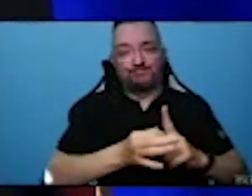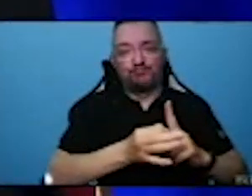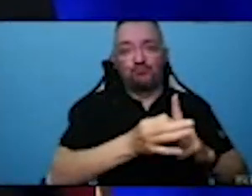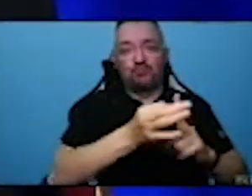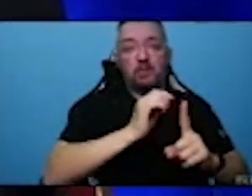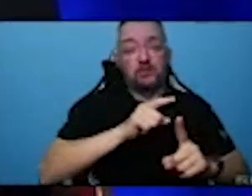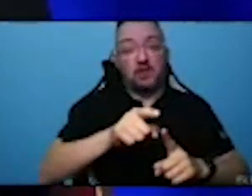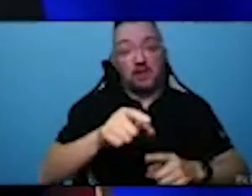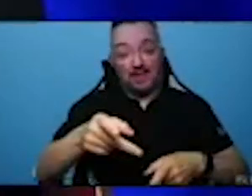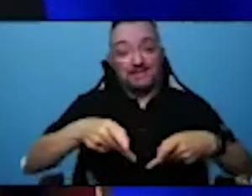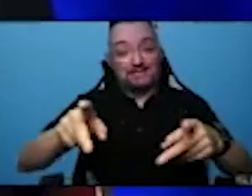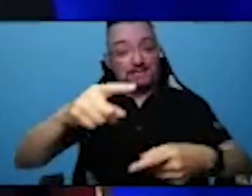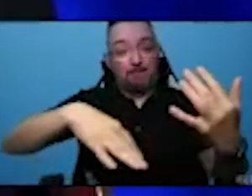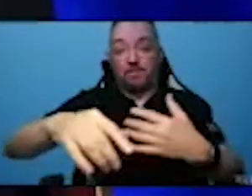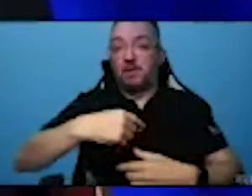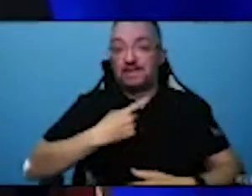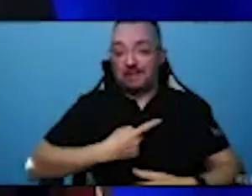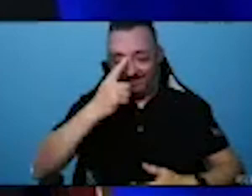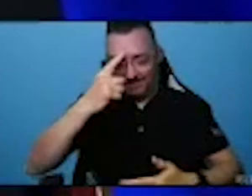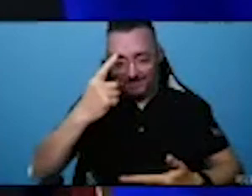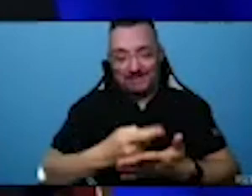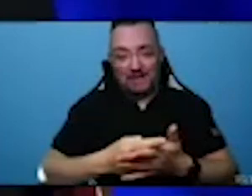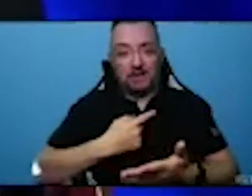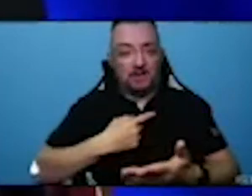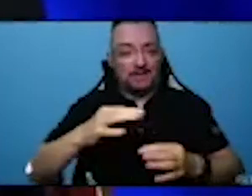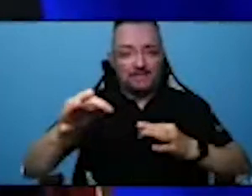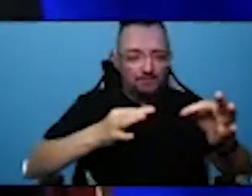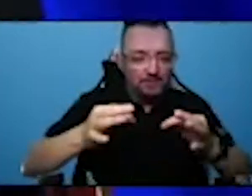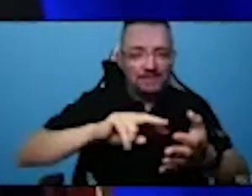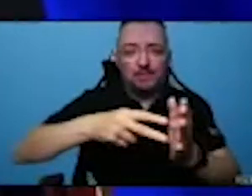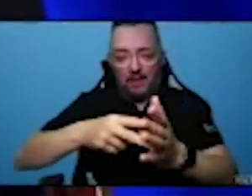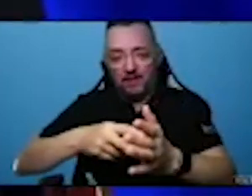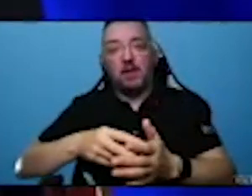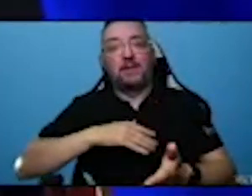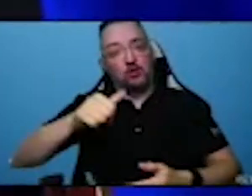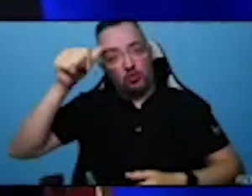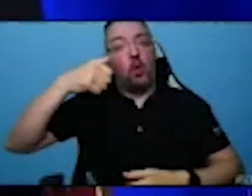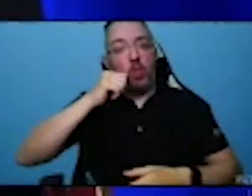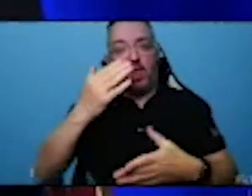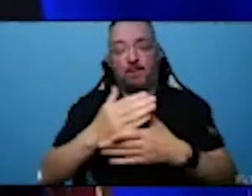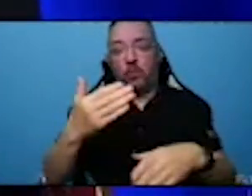So lived experience is critical to that. But what I would say is one of the things that we talk about in the report is the reality of